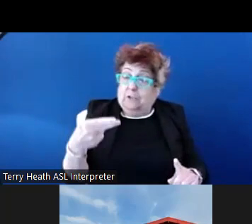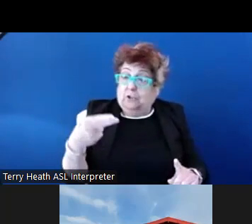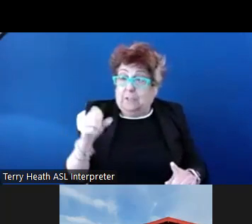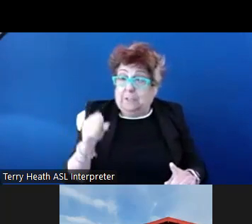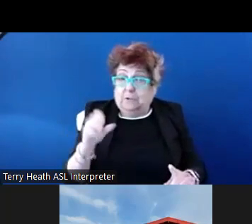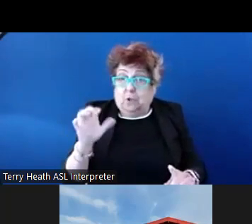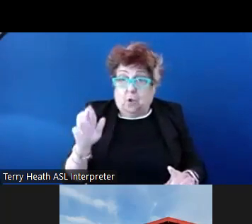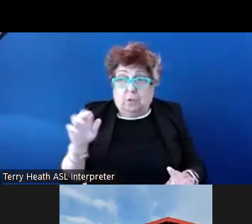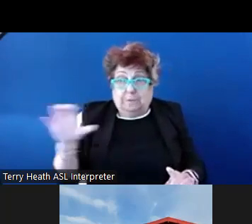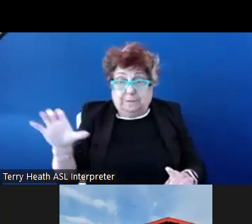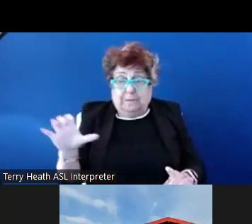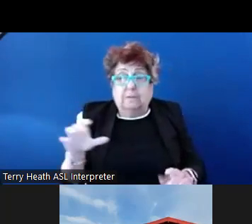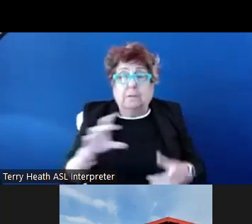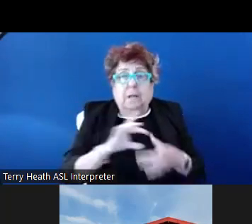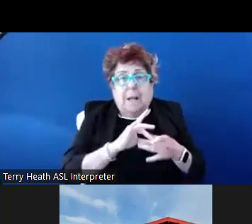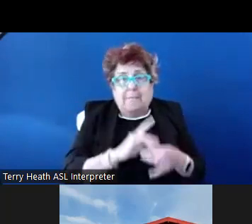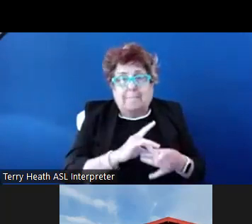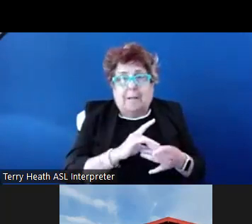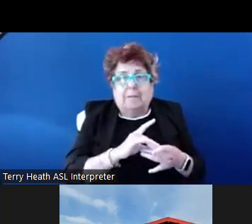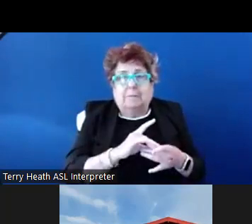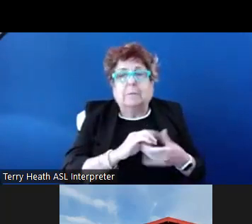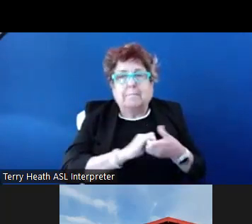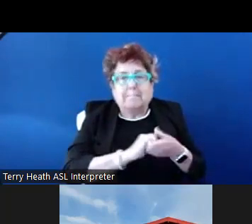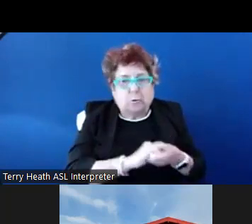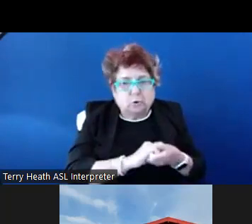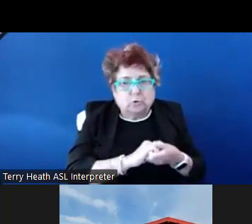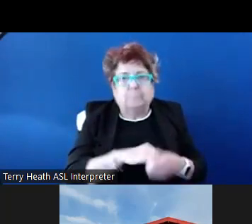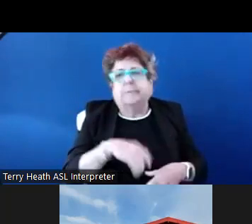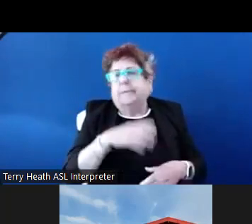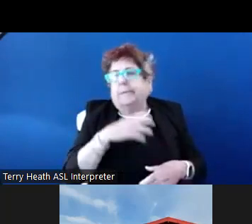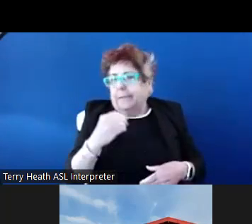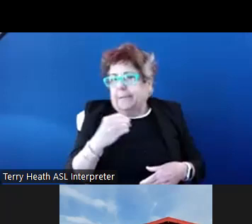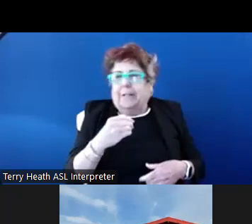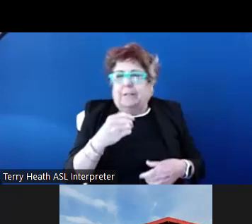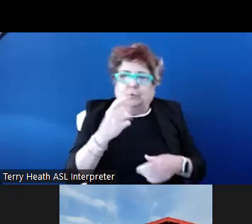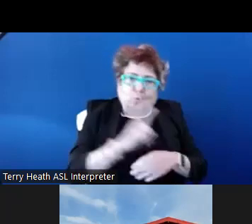partnerships and leveraging every resource we have to solve big problems.